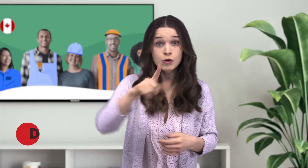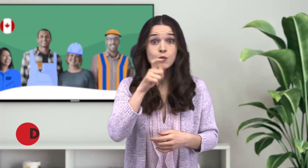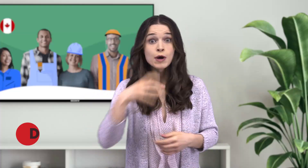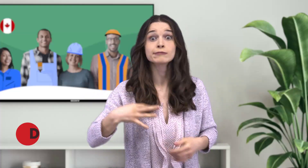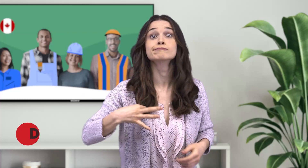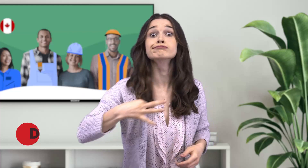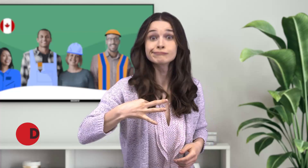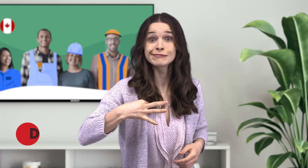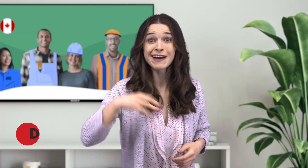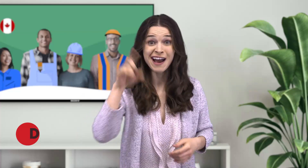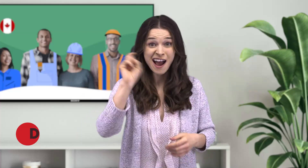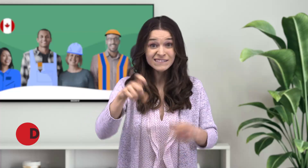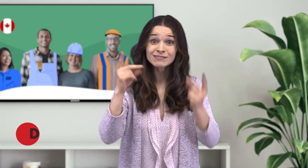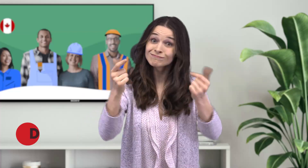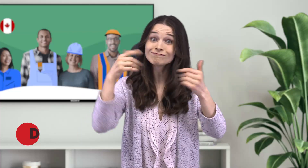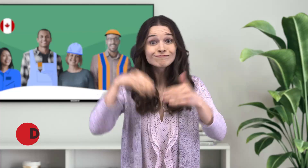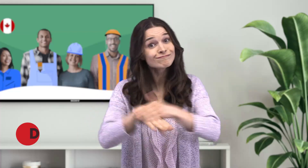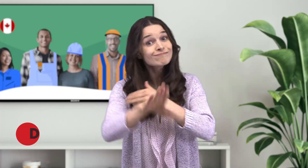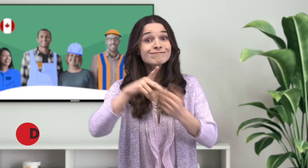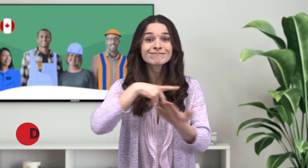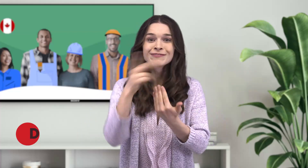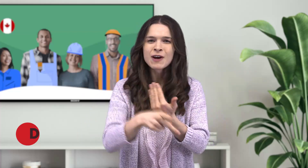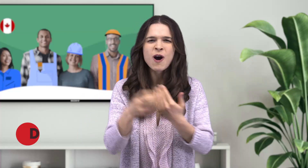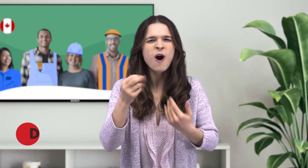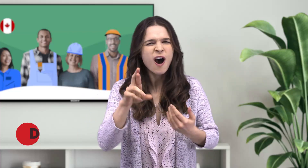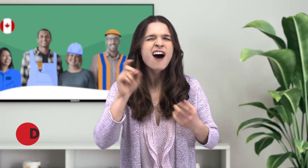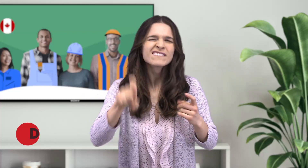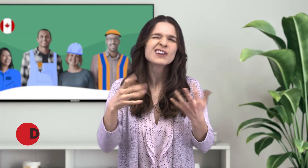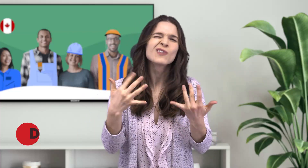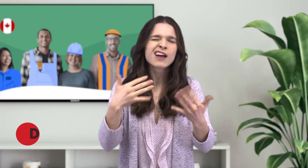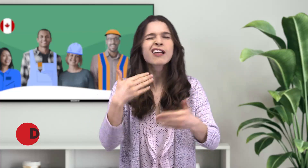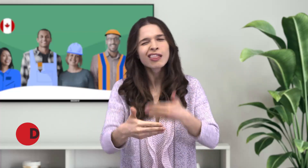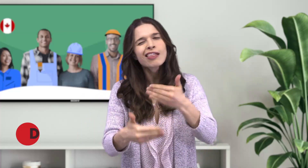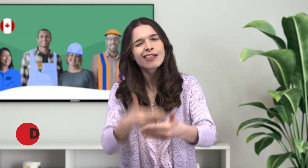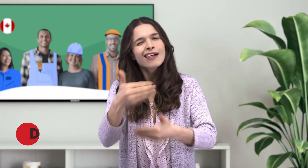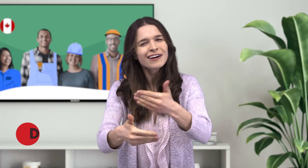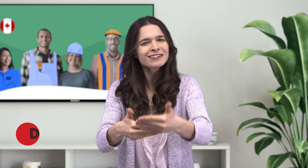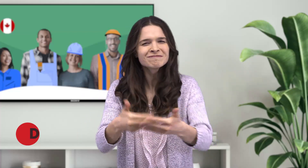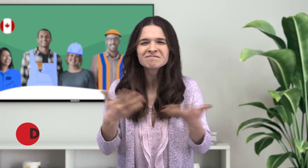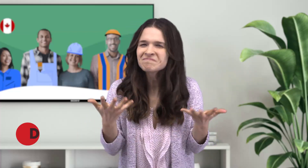start the program quickly or should they expect a wait of some sort?